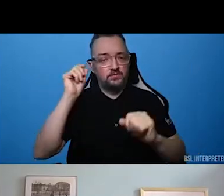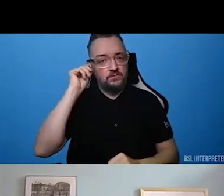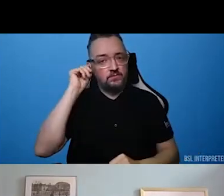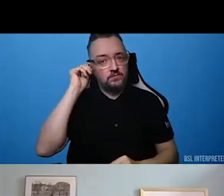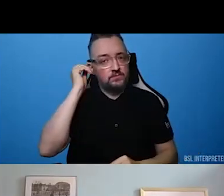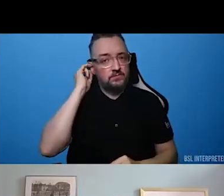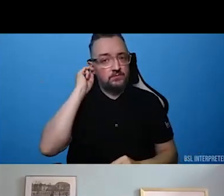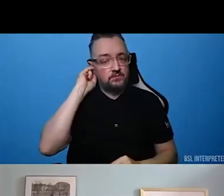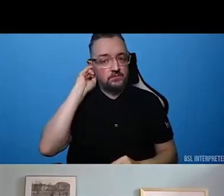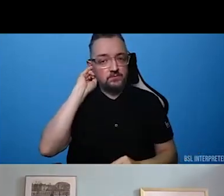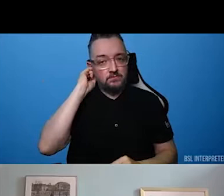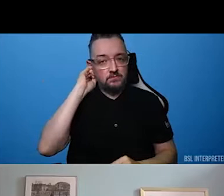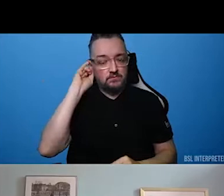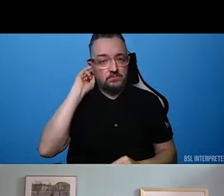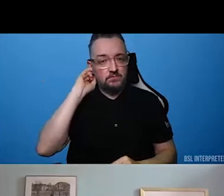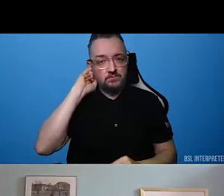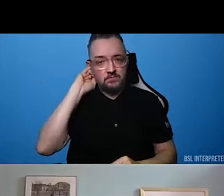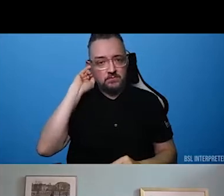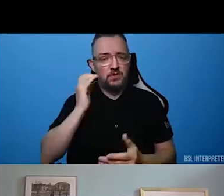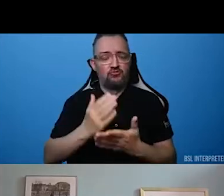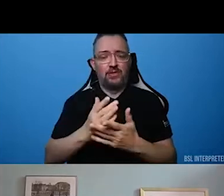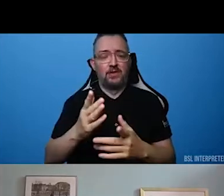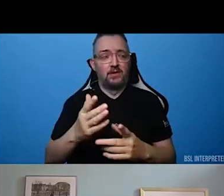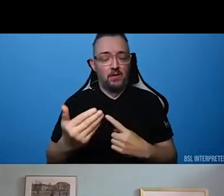It's really quite an arresting sight and once you see it,